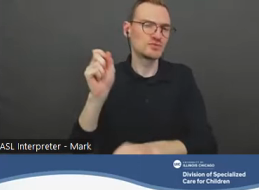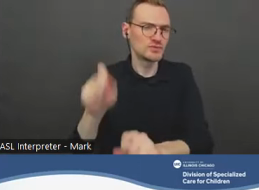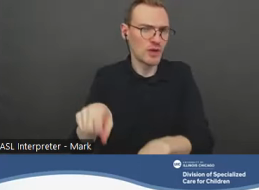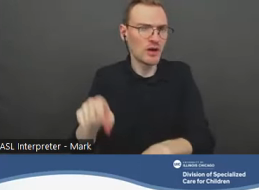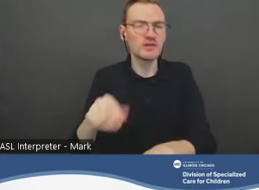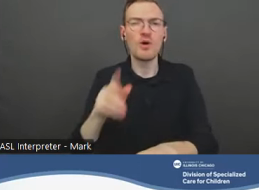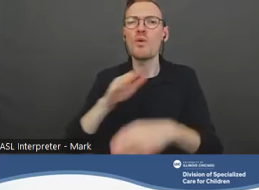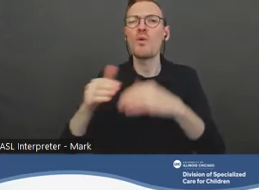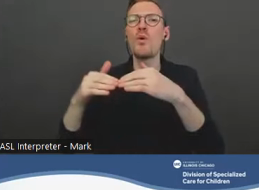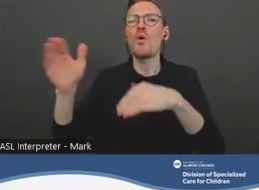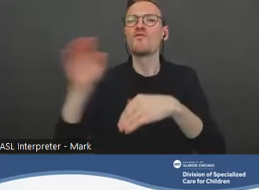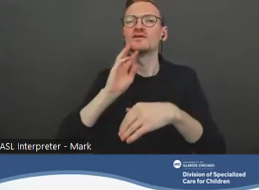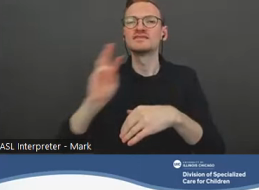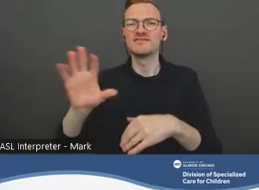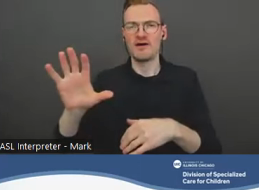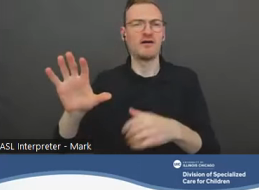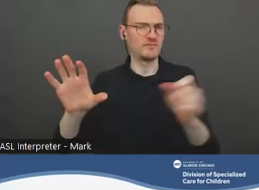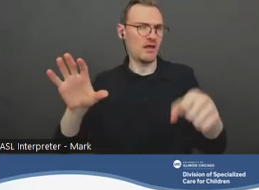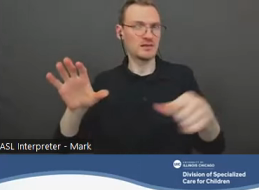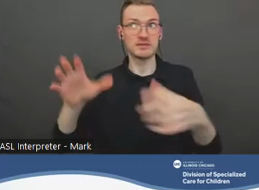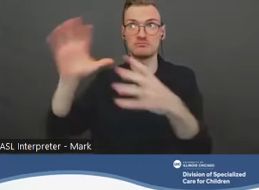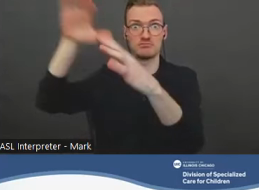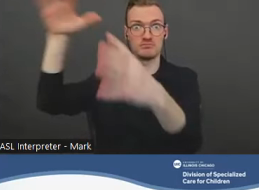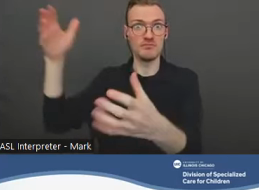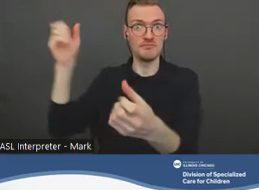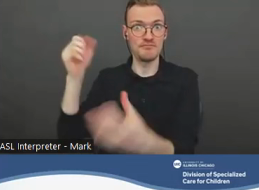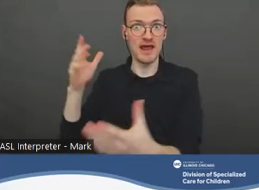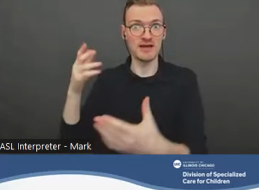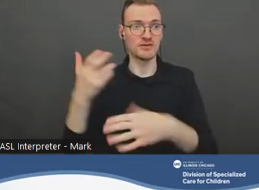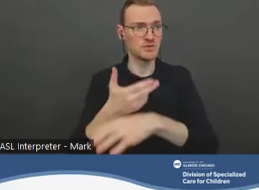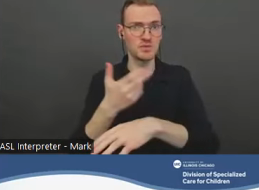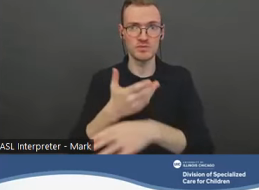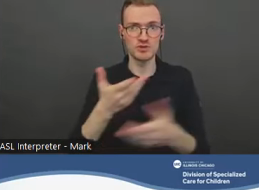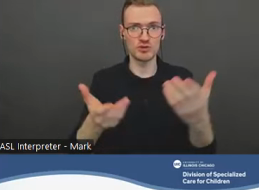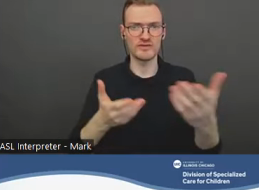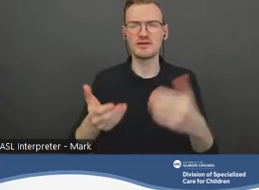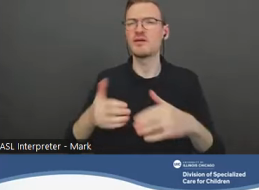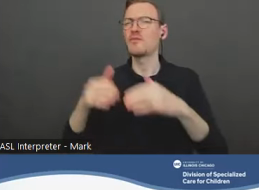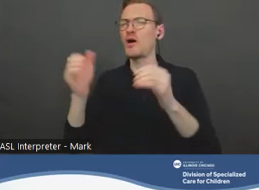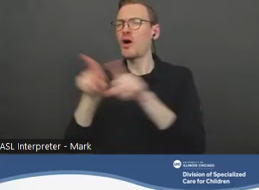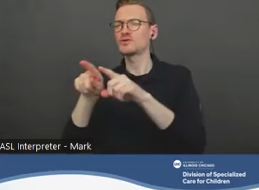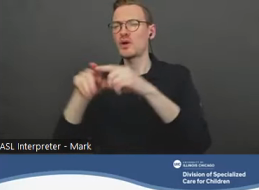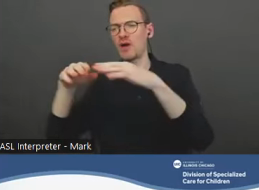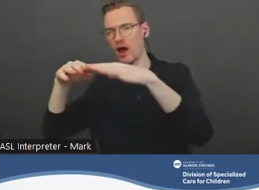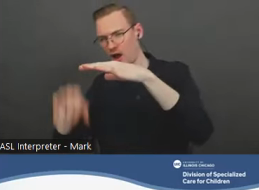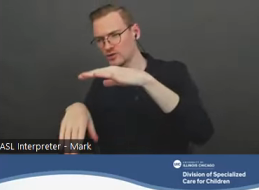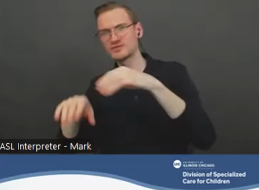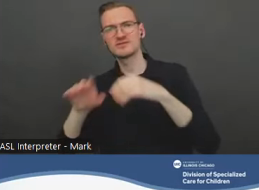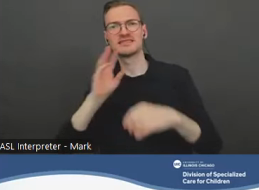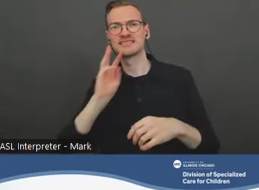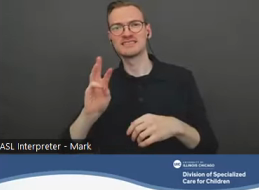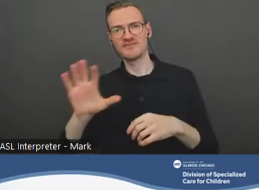however there are also ways for someone under the age of 65 or for a child to qualify for Medicare